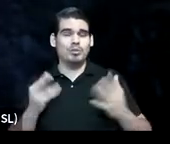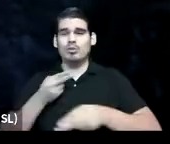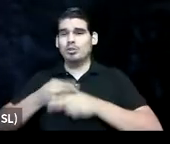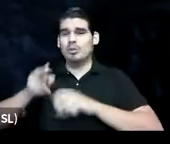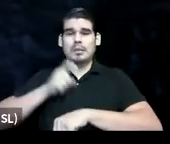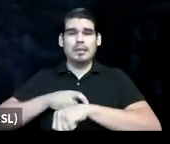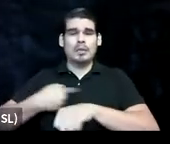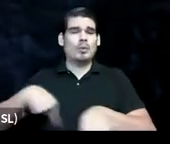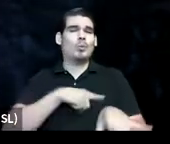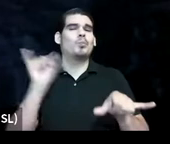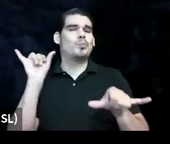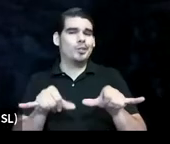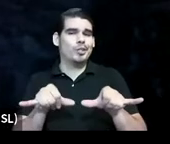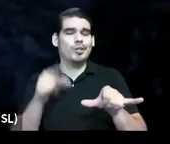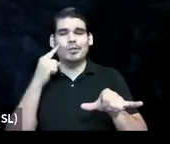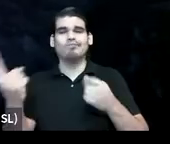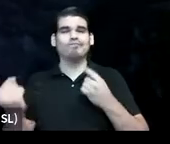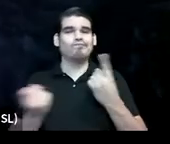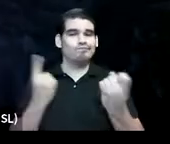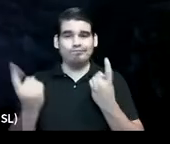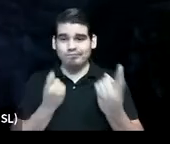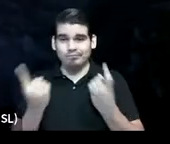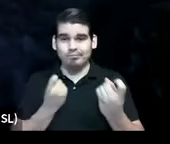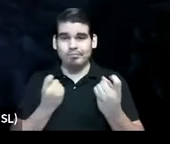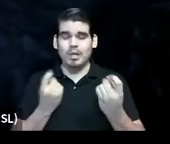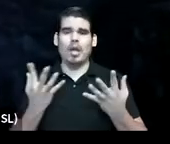I'm going to drop the link to this entire PowerPoint. At the end of this presentation.